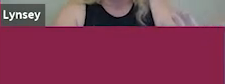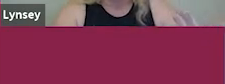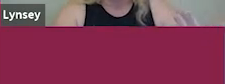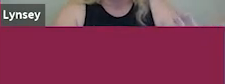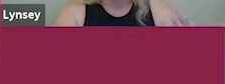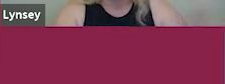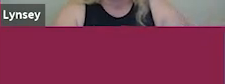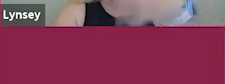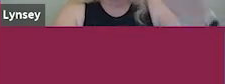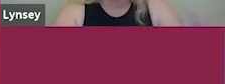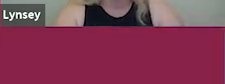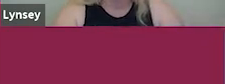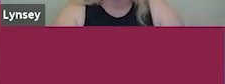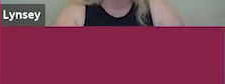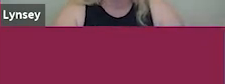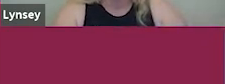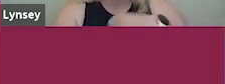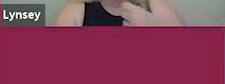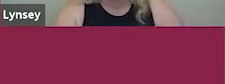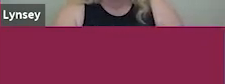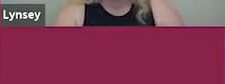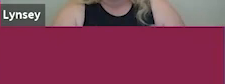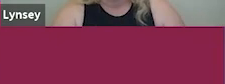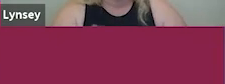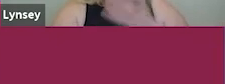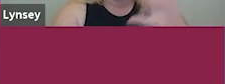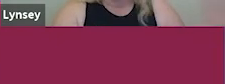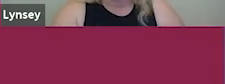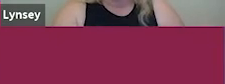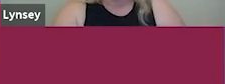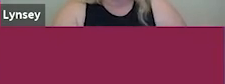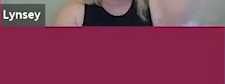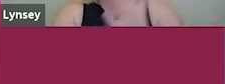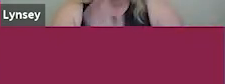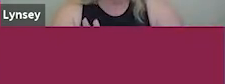opportunities so the choices, collaboration. Some students love it, some students really